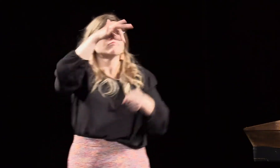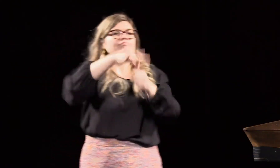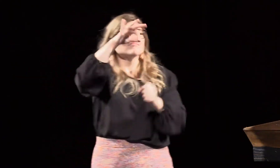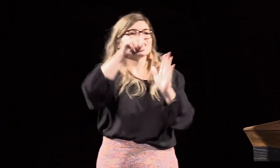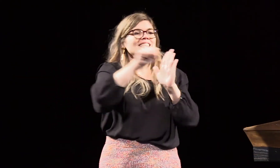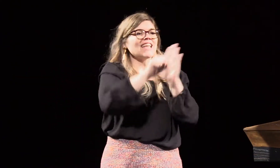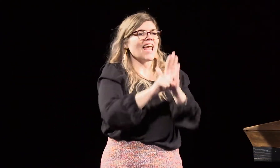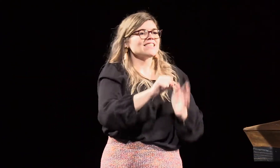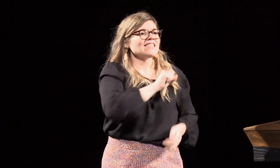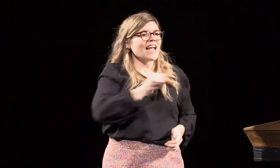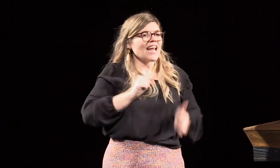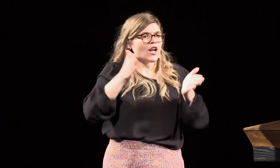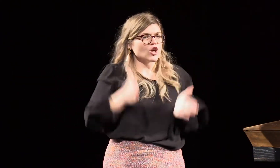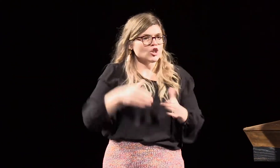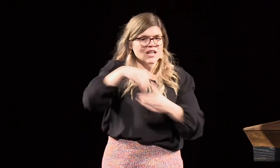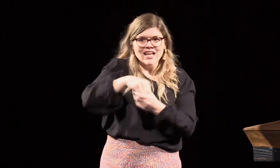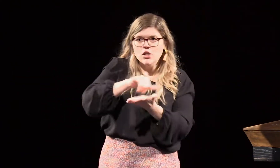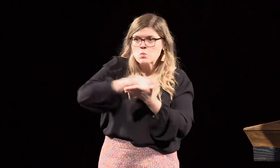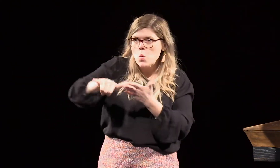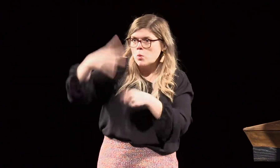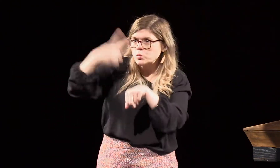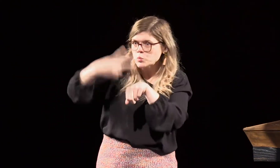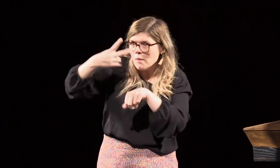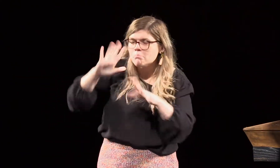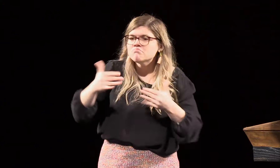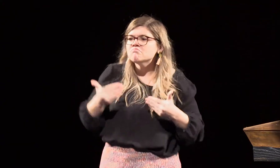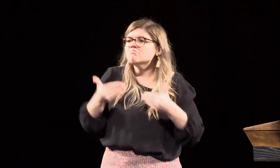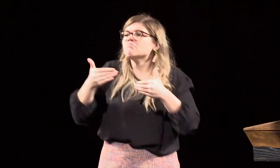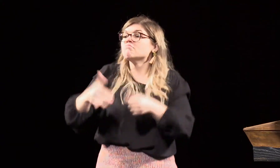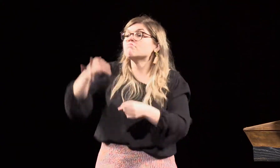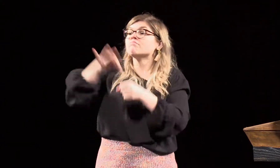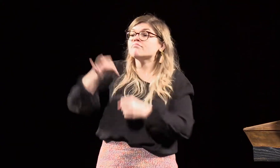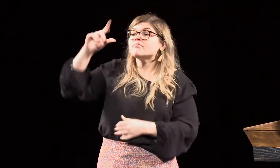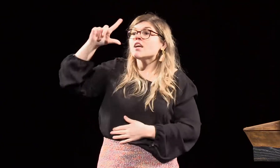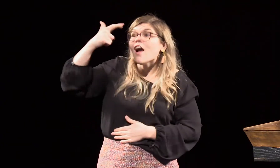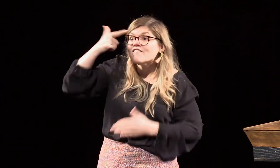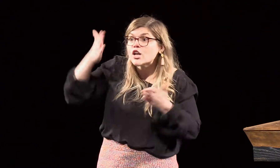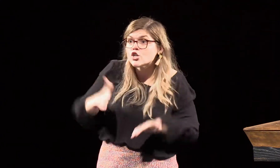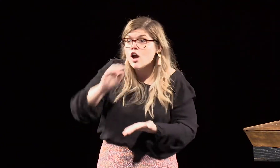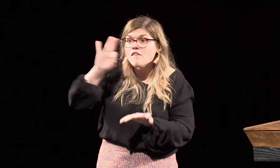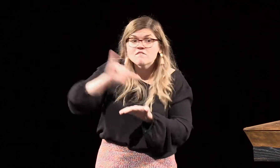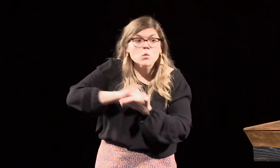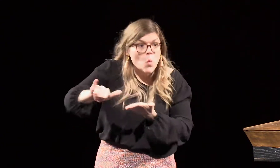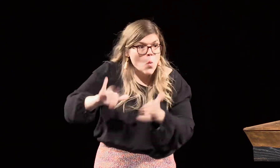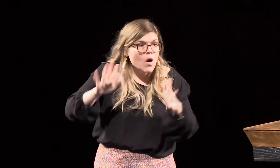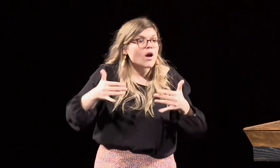in the political world. He was voted State Senator in New York twice,